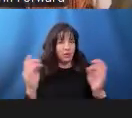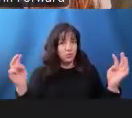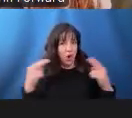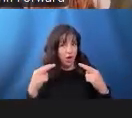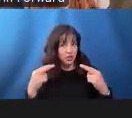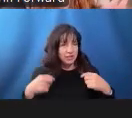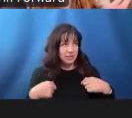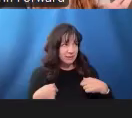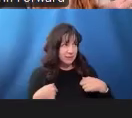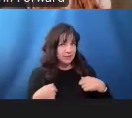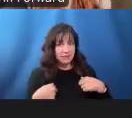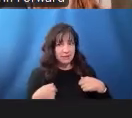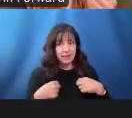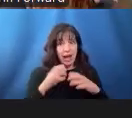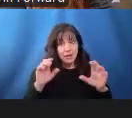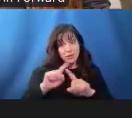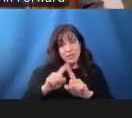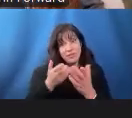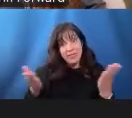mean, I do different things than I would when there's people